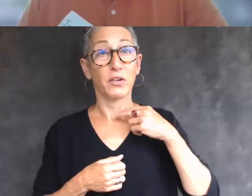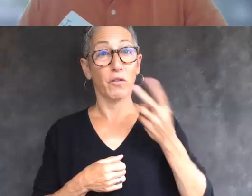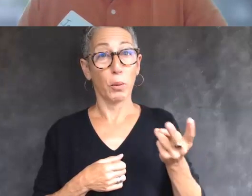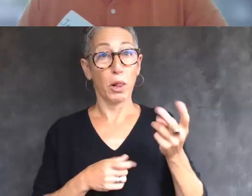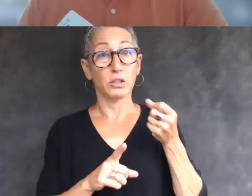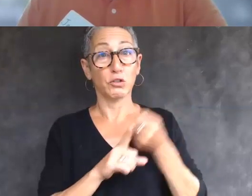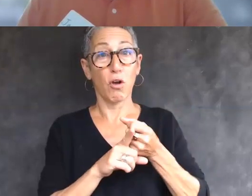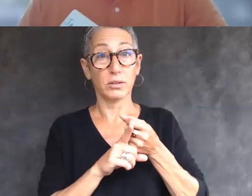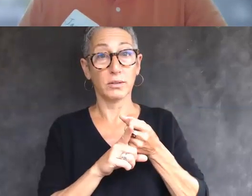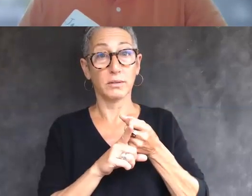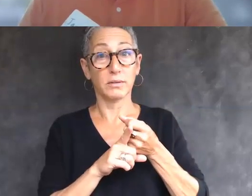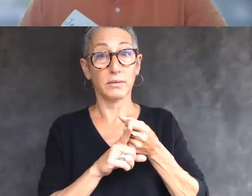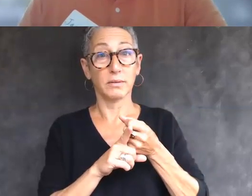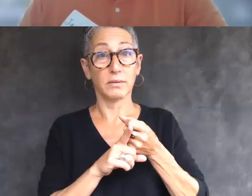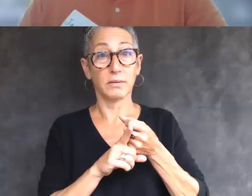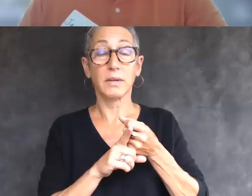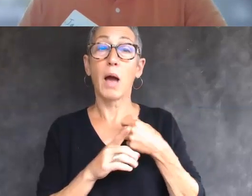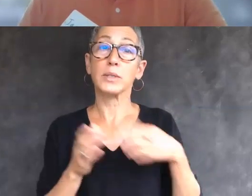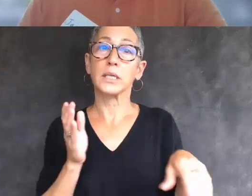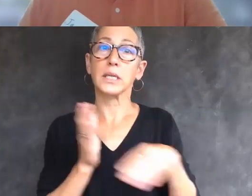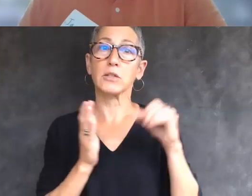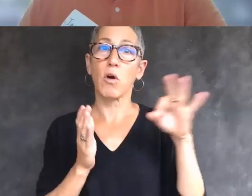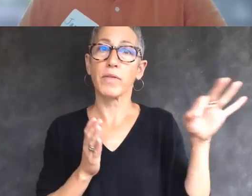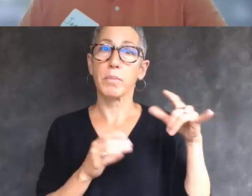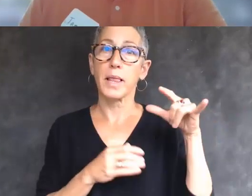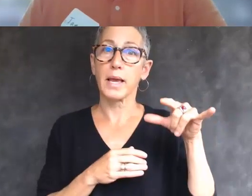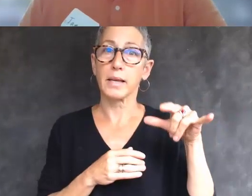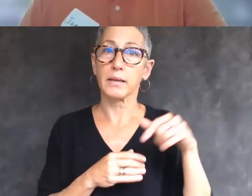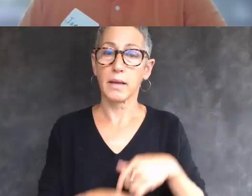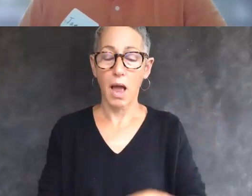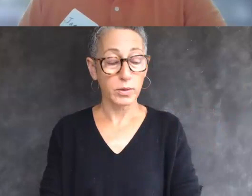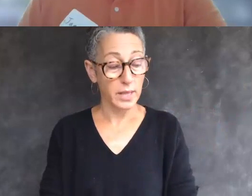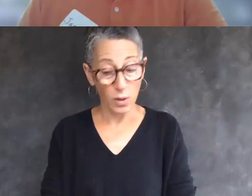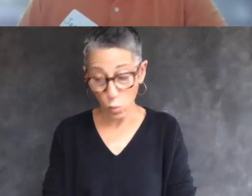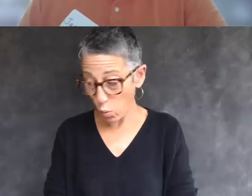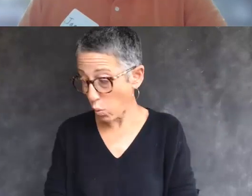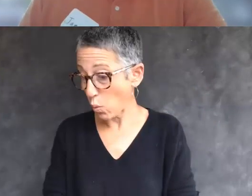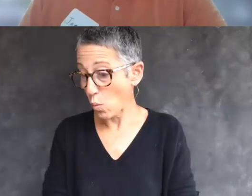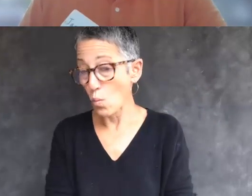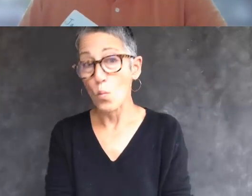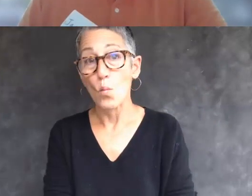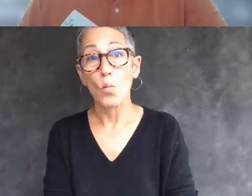And I got kicked off the plane and I was just like, dang, this is crazy. I was going to my best friend's bridal shower.